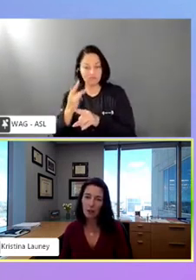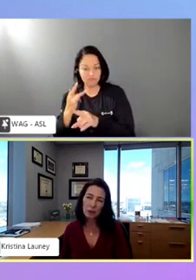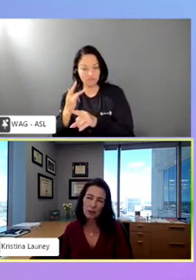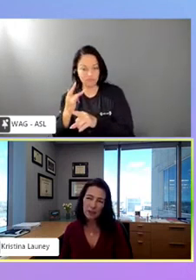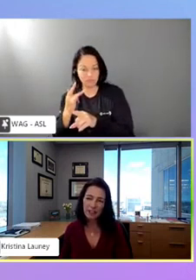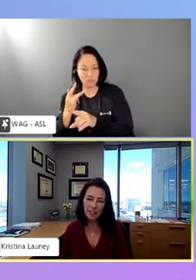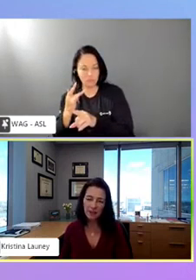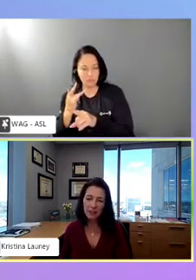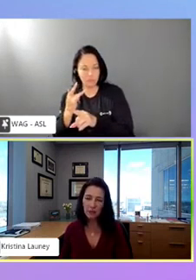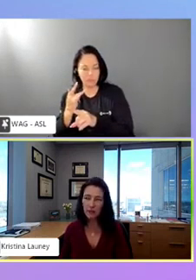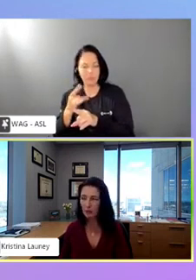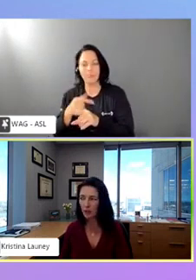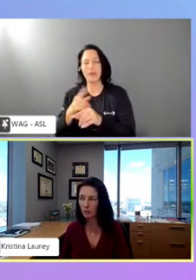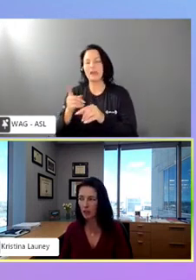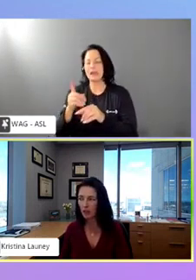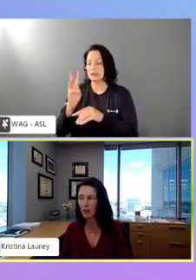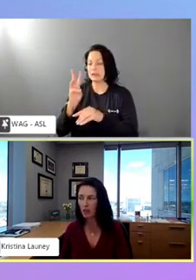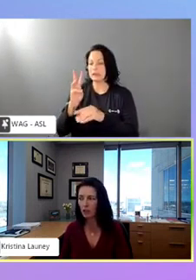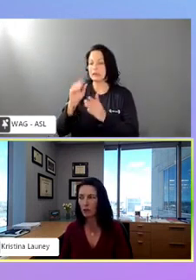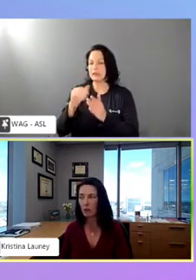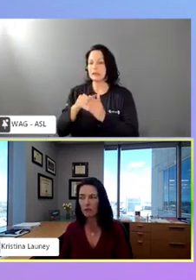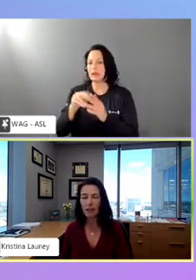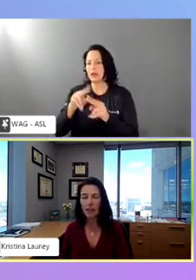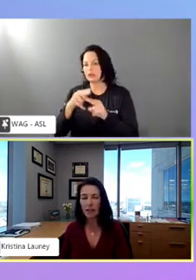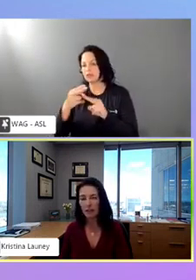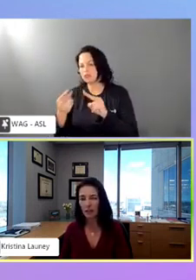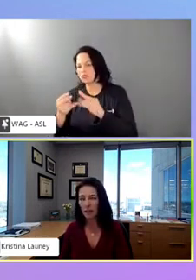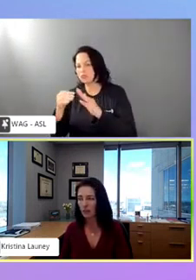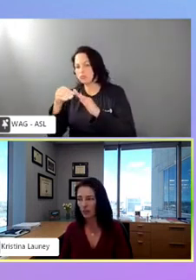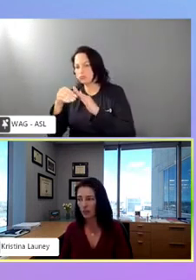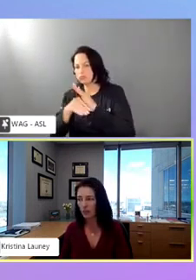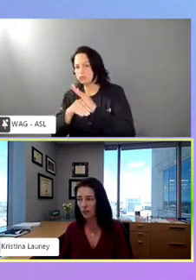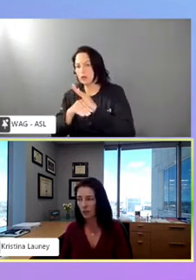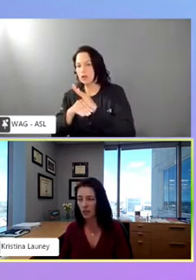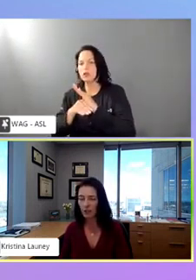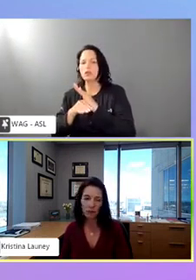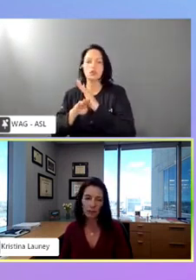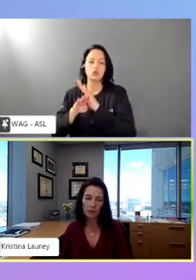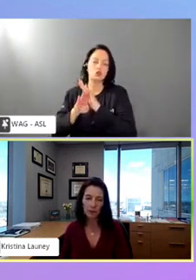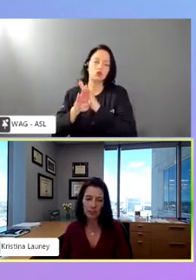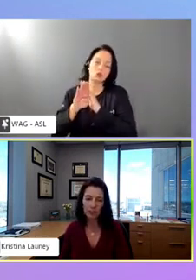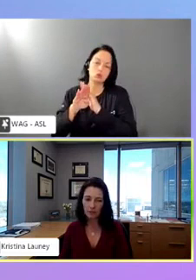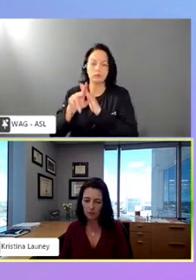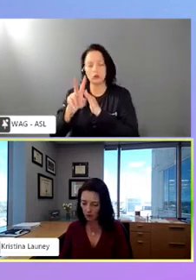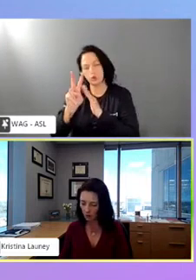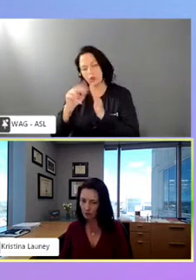increasing in the 2000s up to a high of 3100 and 2022, whereas California fell from